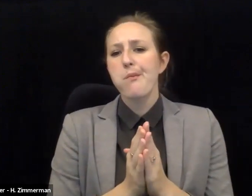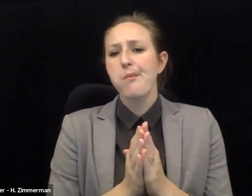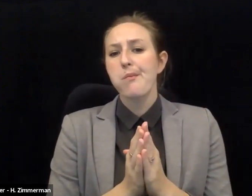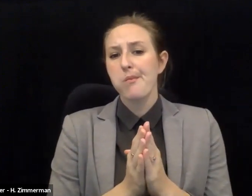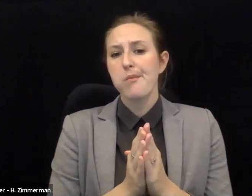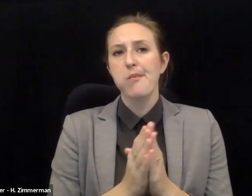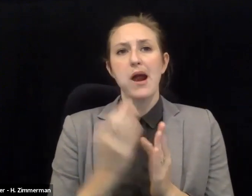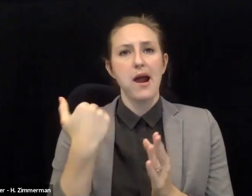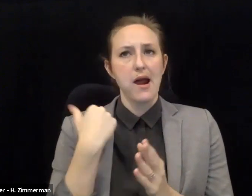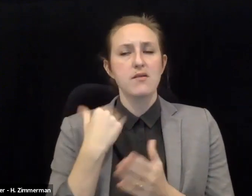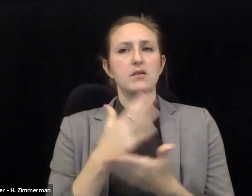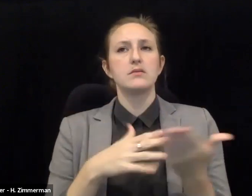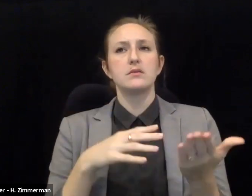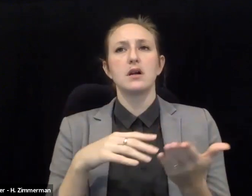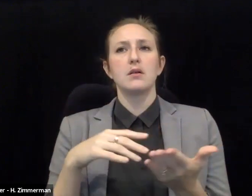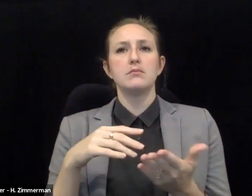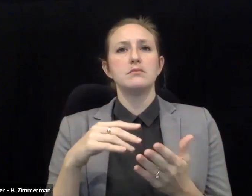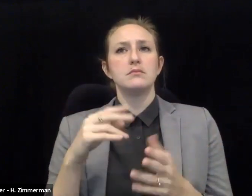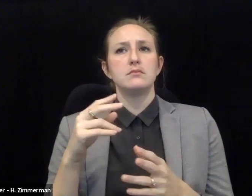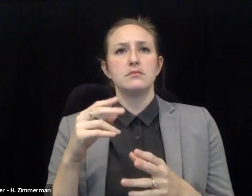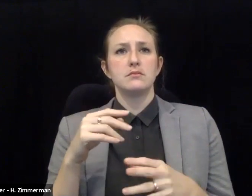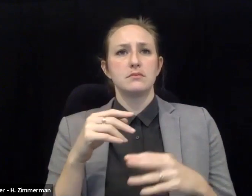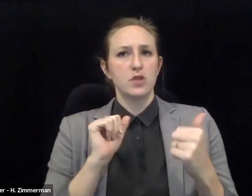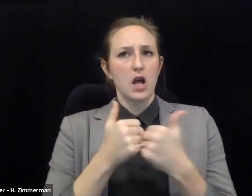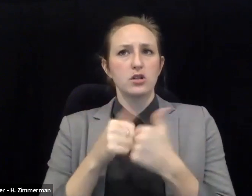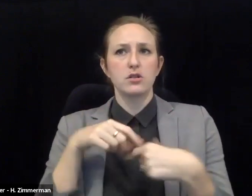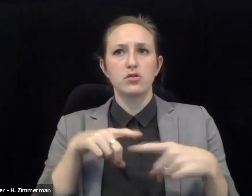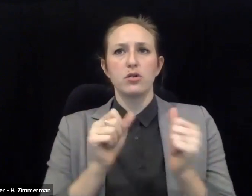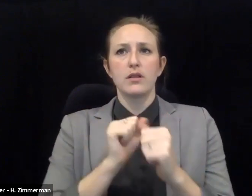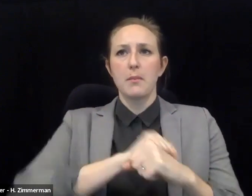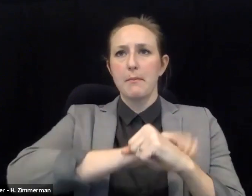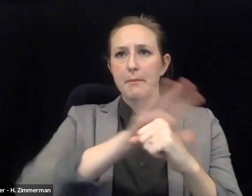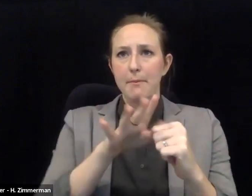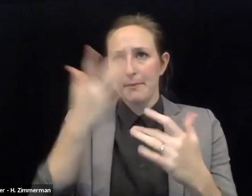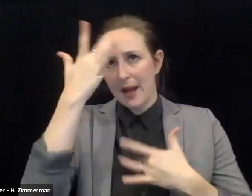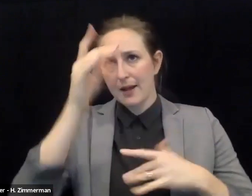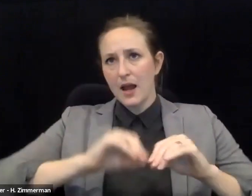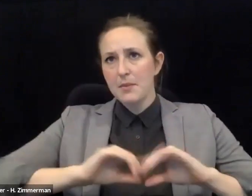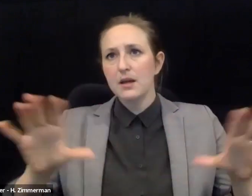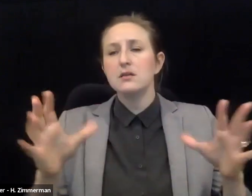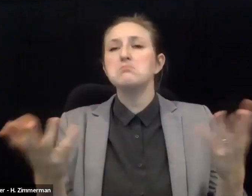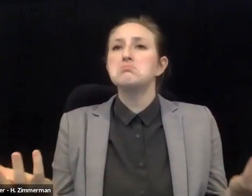during the pandemic and if we have or anybody has suggestions to put in place services like